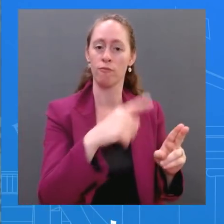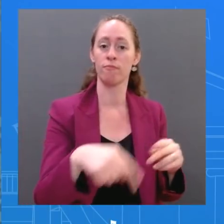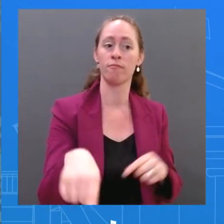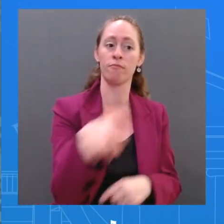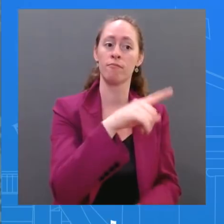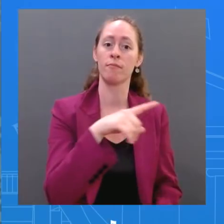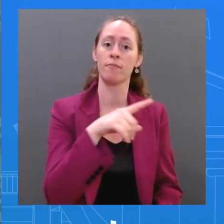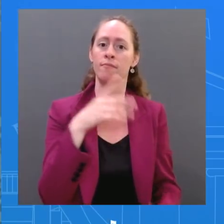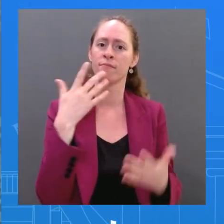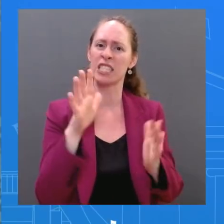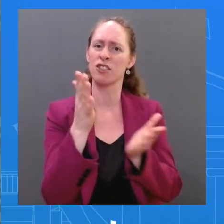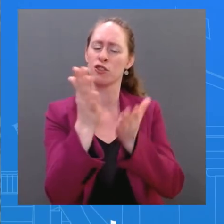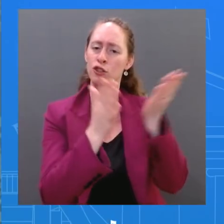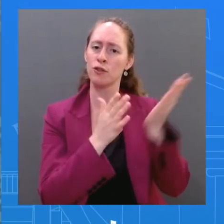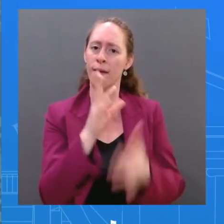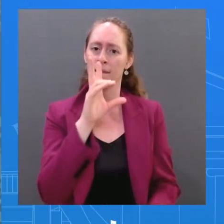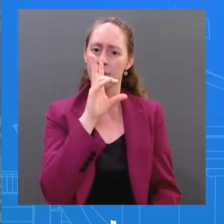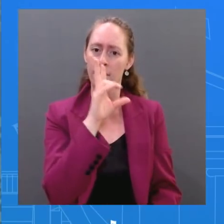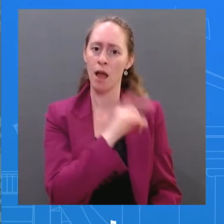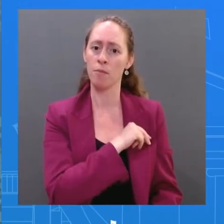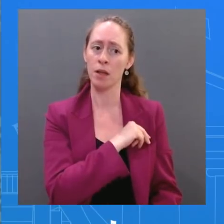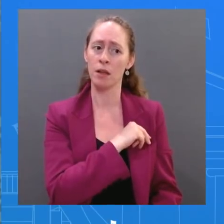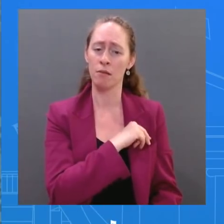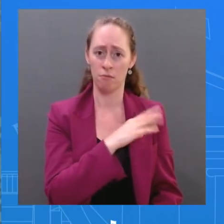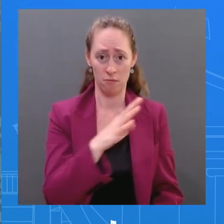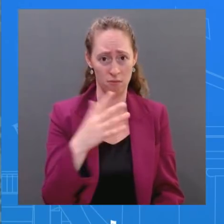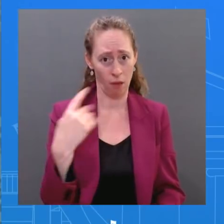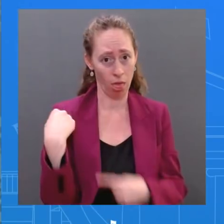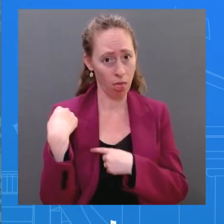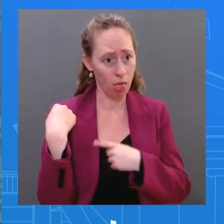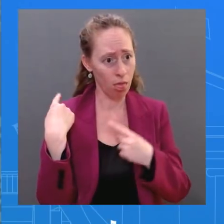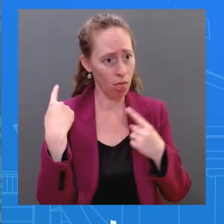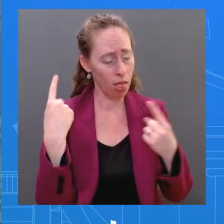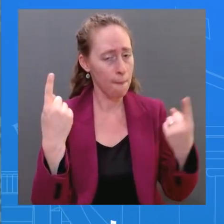And today, as we all just saw -- some of you may have -- may have been in the room --